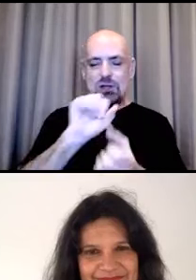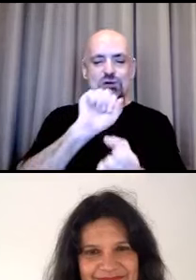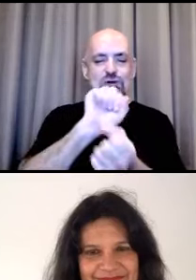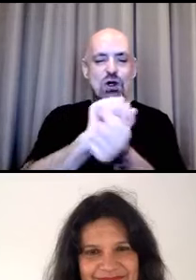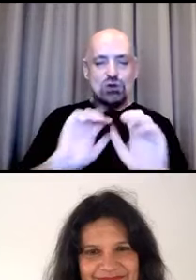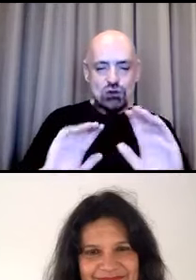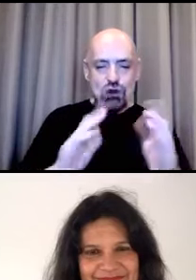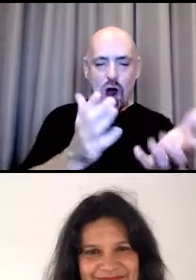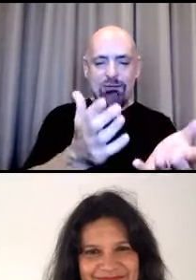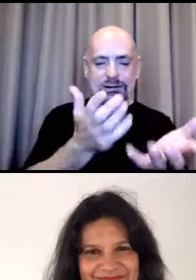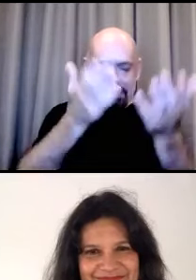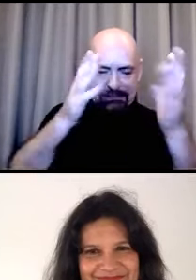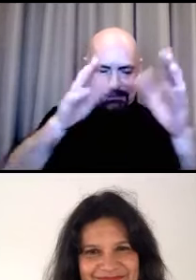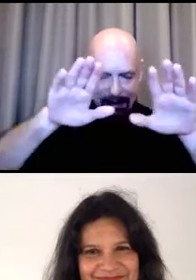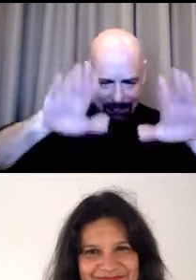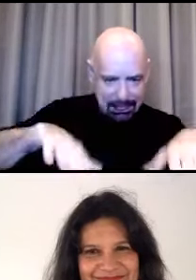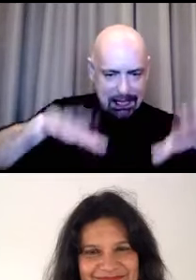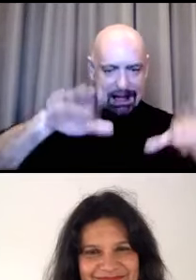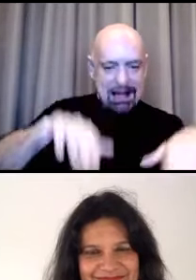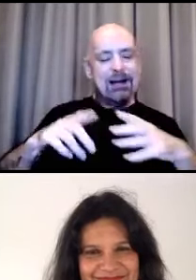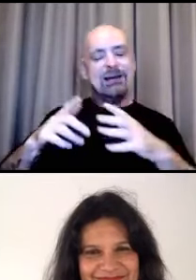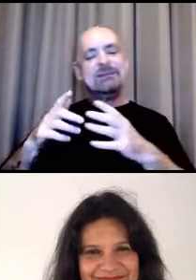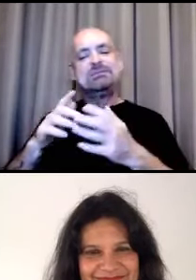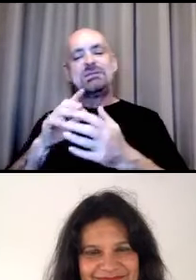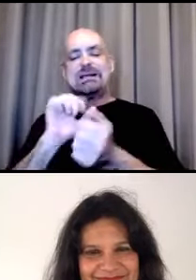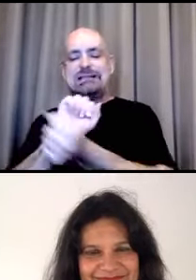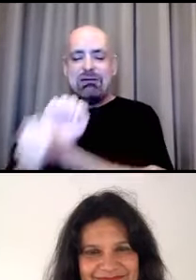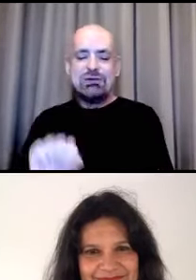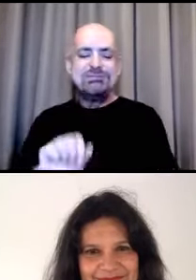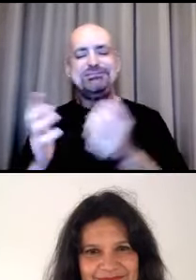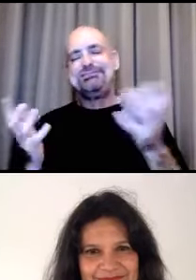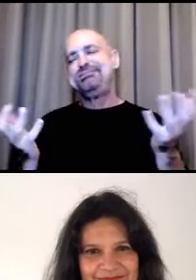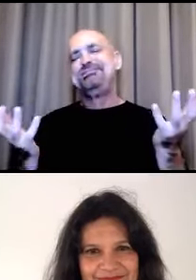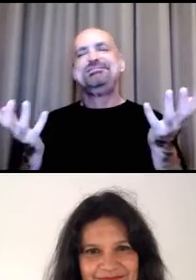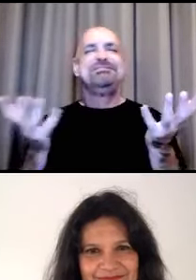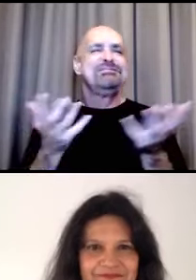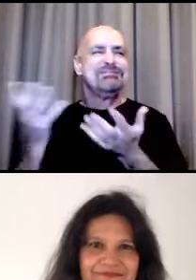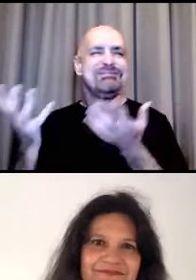before trot skiI don't believe it's true at all but it's a